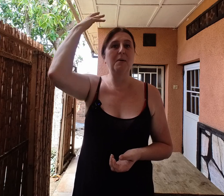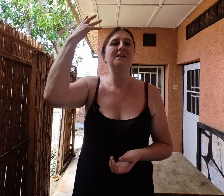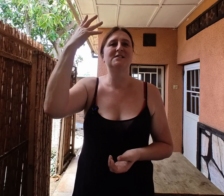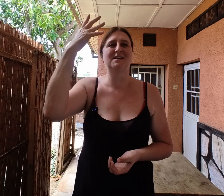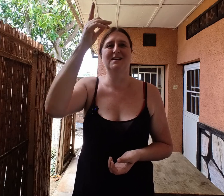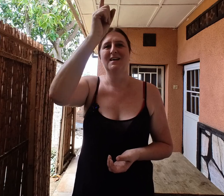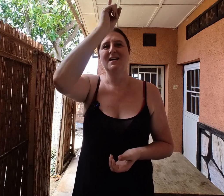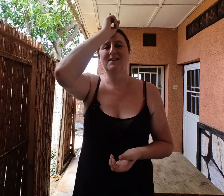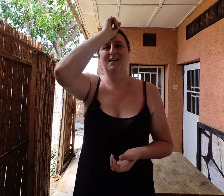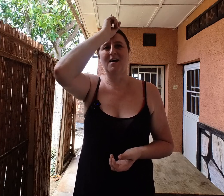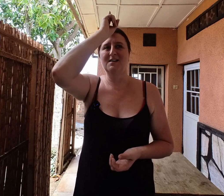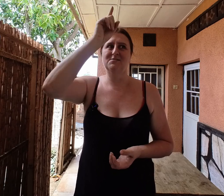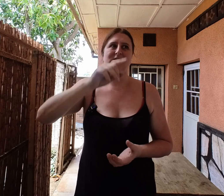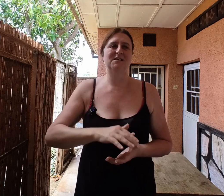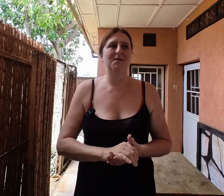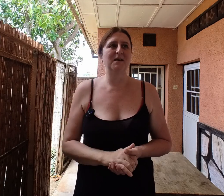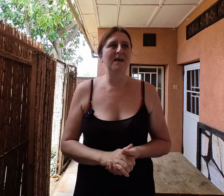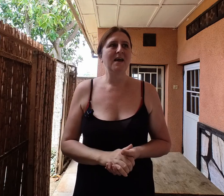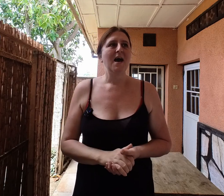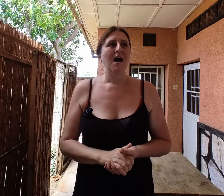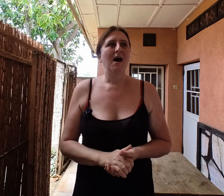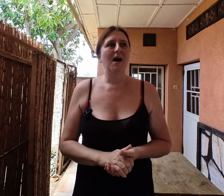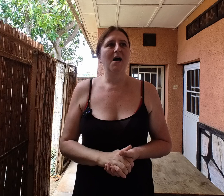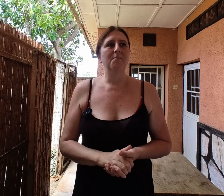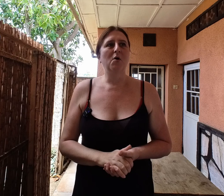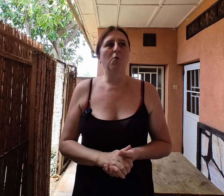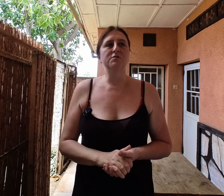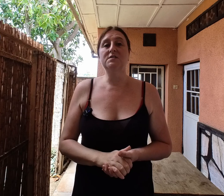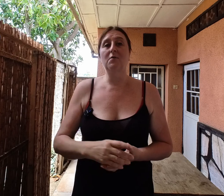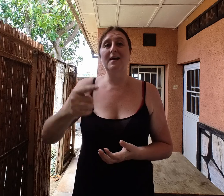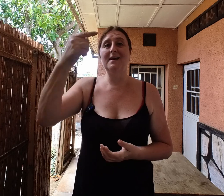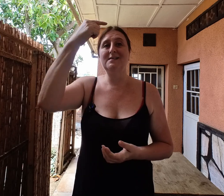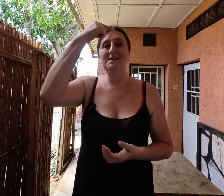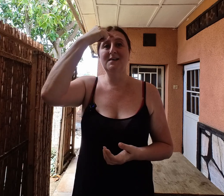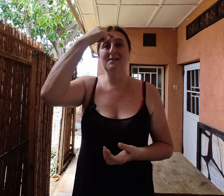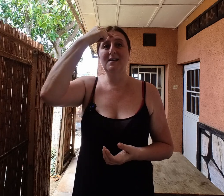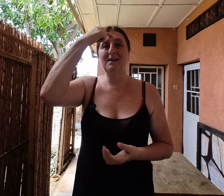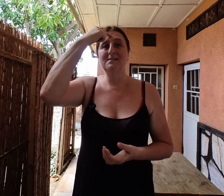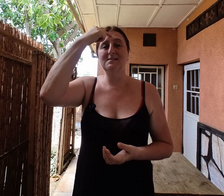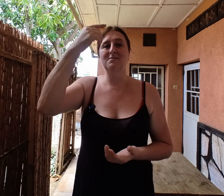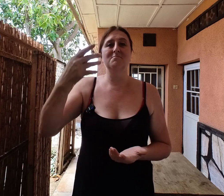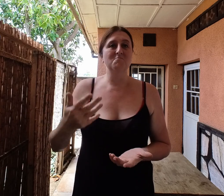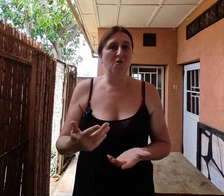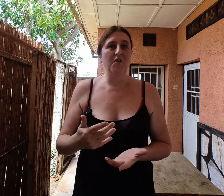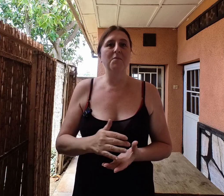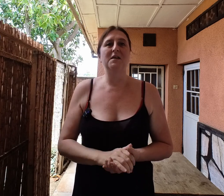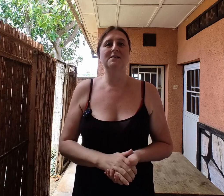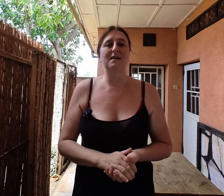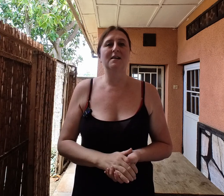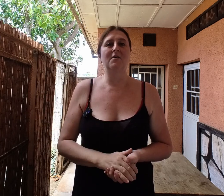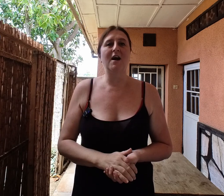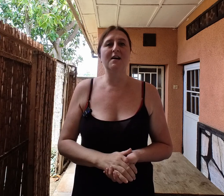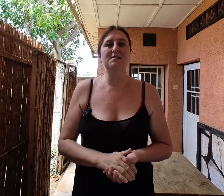helmet. The Kaiser in Germany. Also, India is not very politically correct